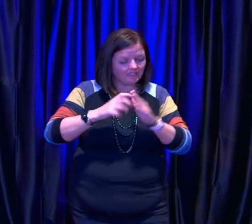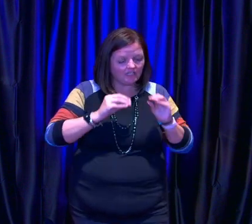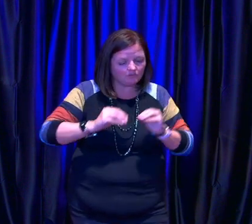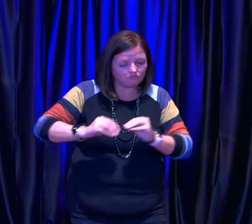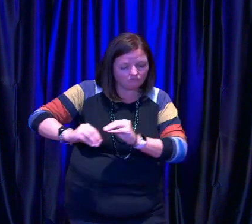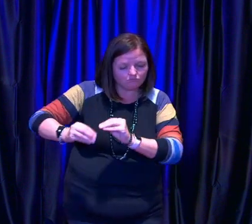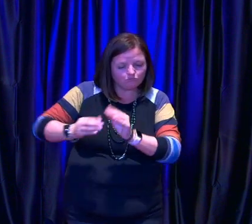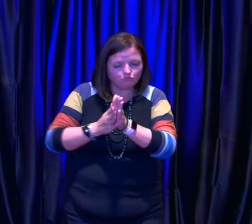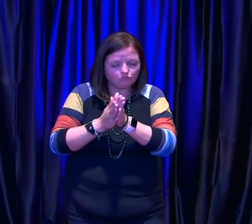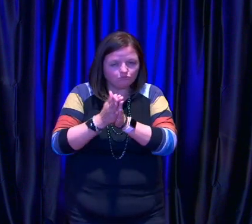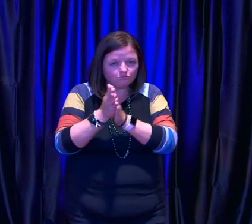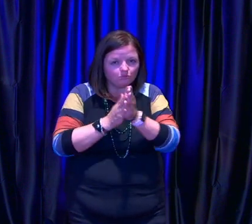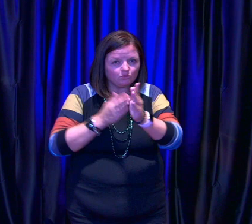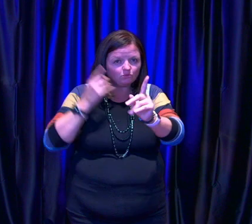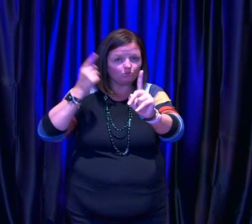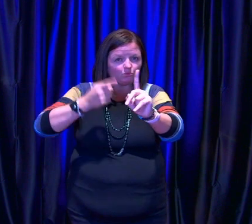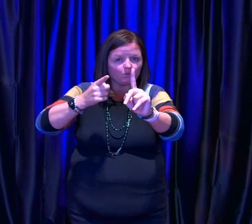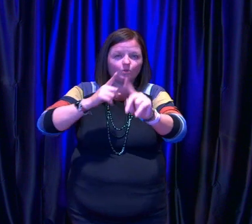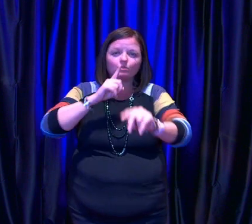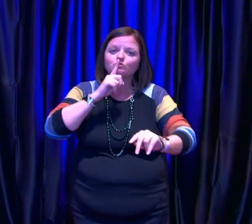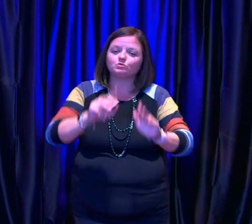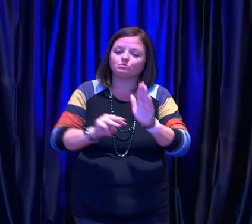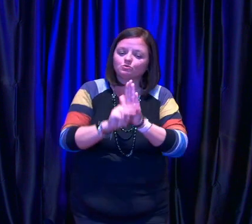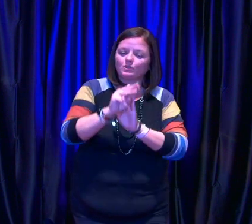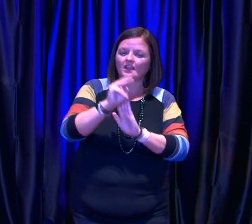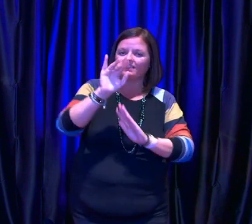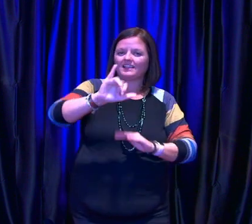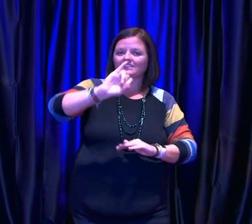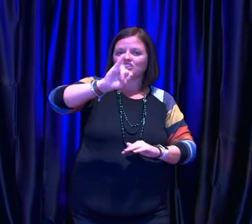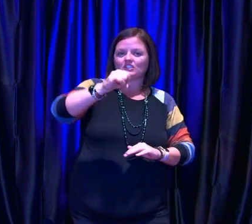of true maturity that's the jb phillips translation and